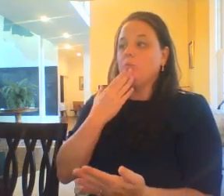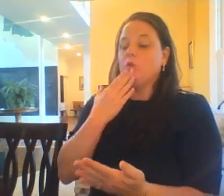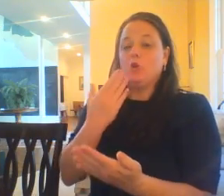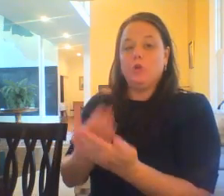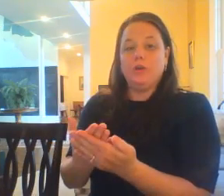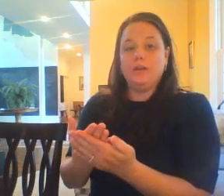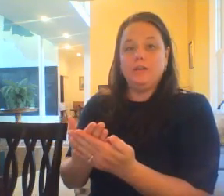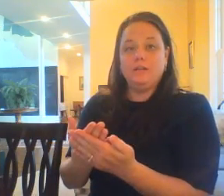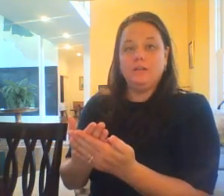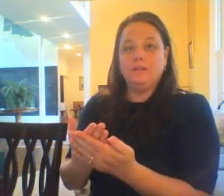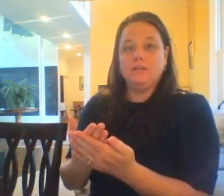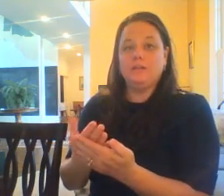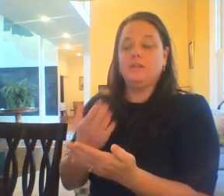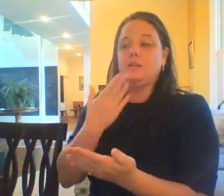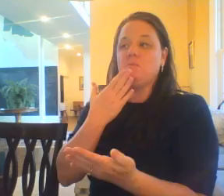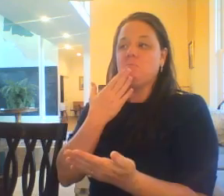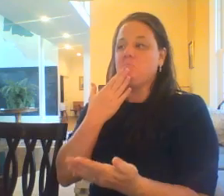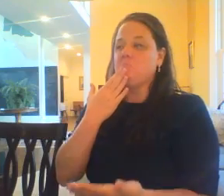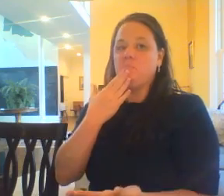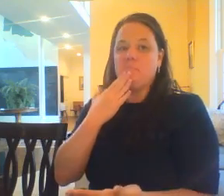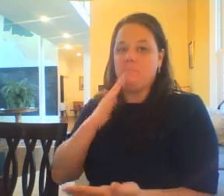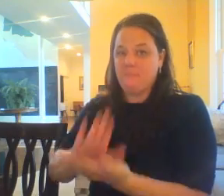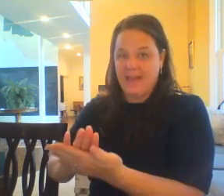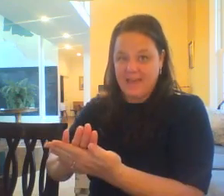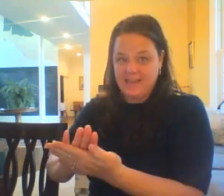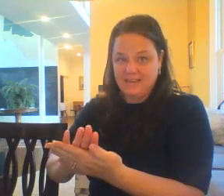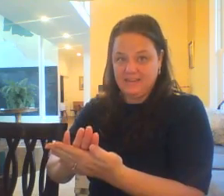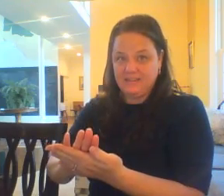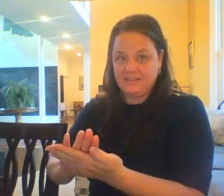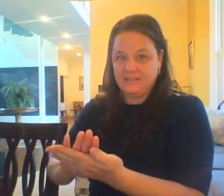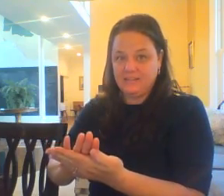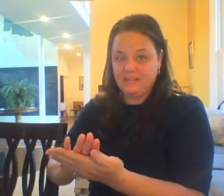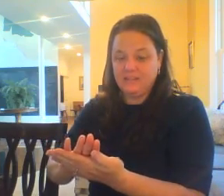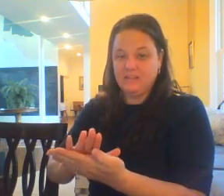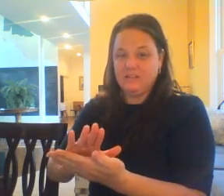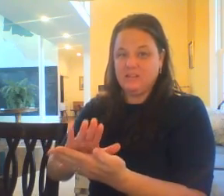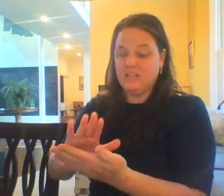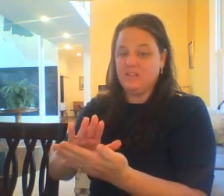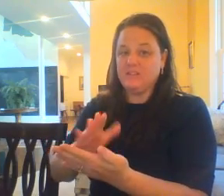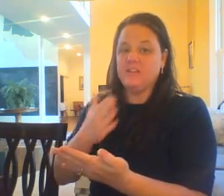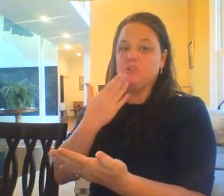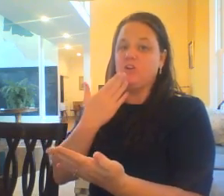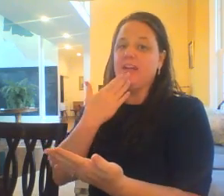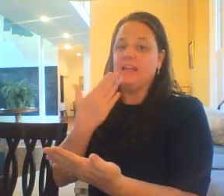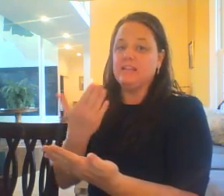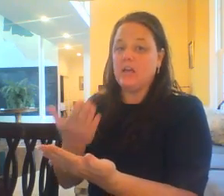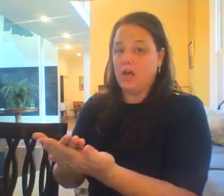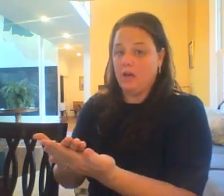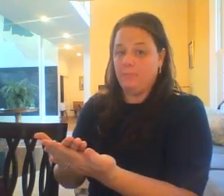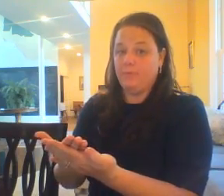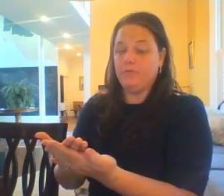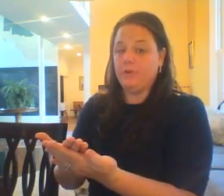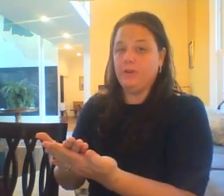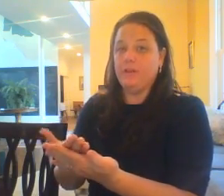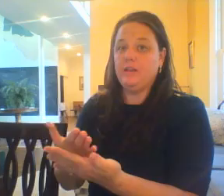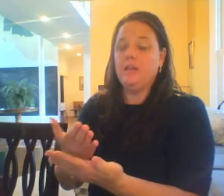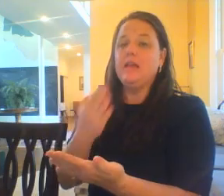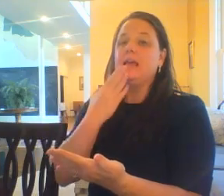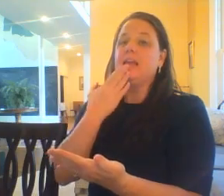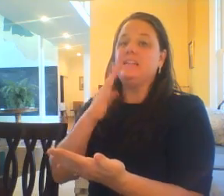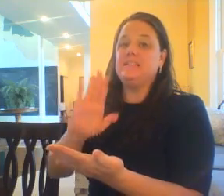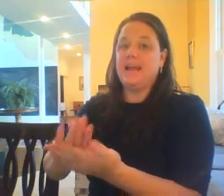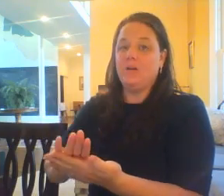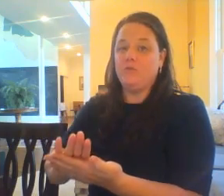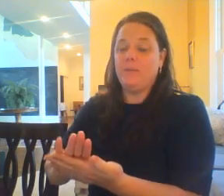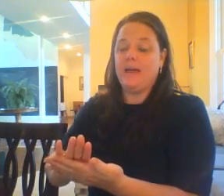good bad the difference here is your